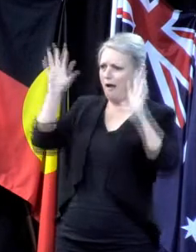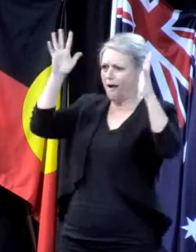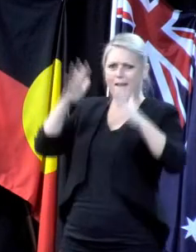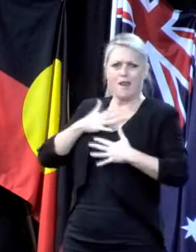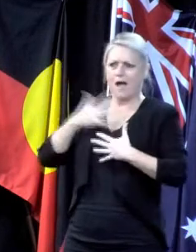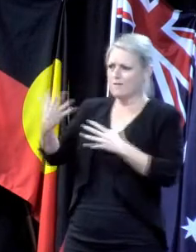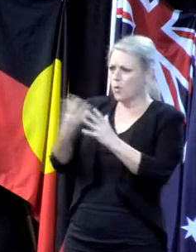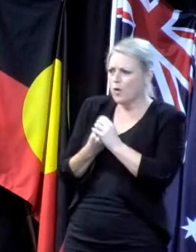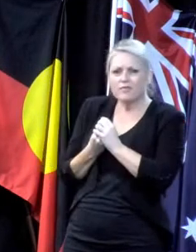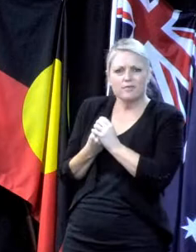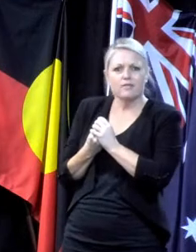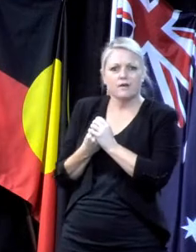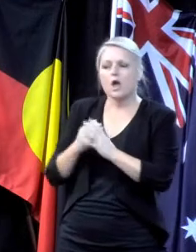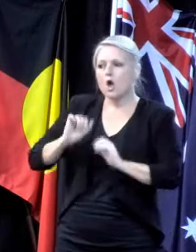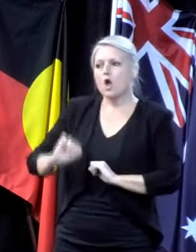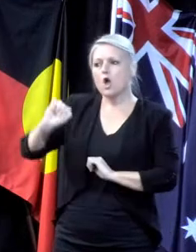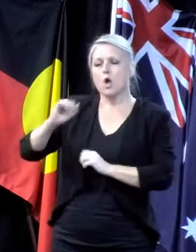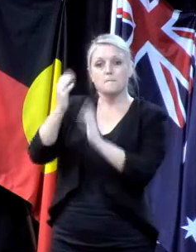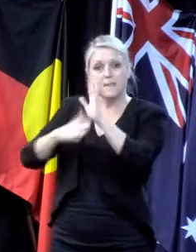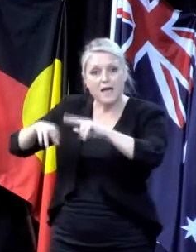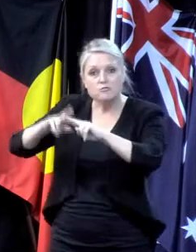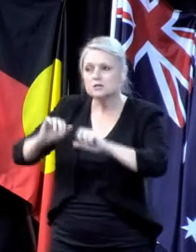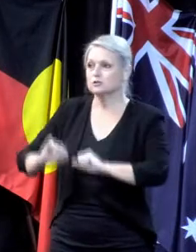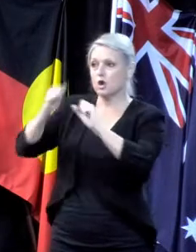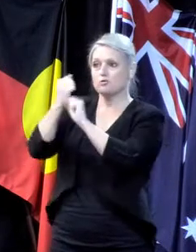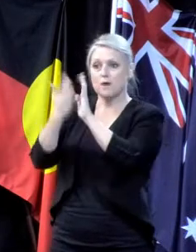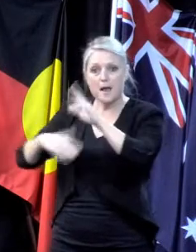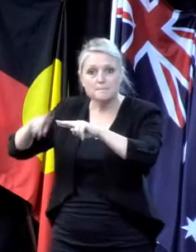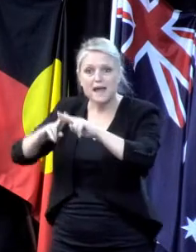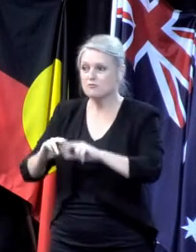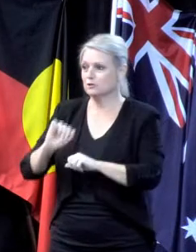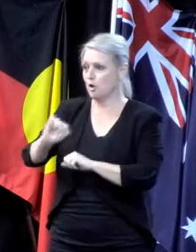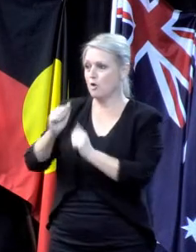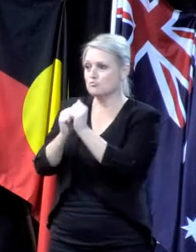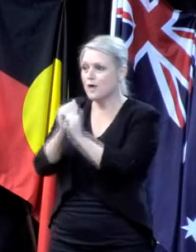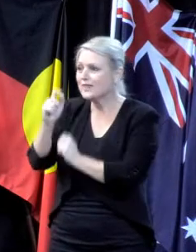Her parents, her grandparents, and her siblings are so excited to see her.